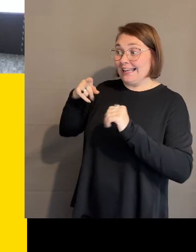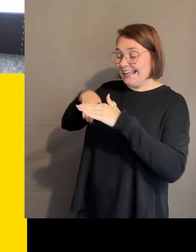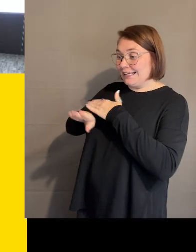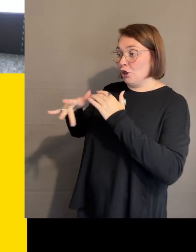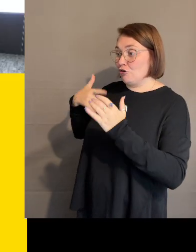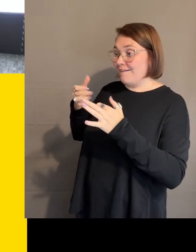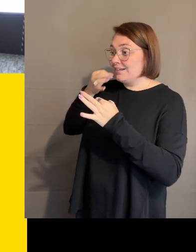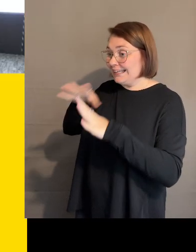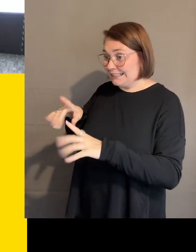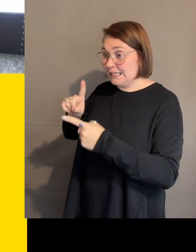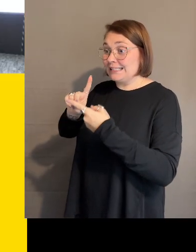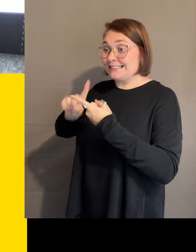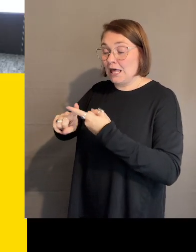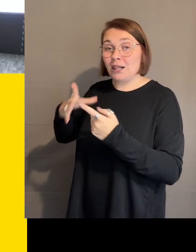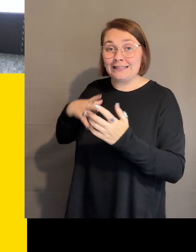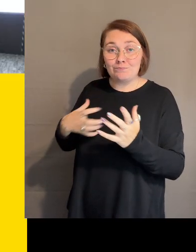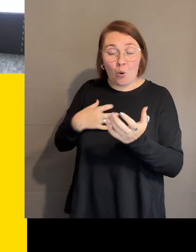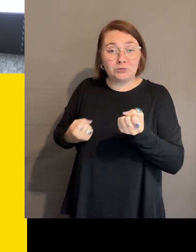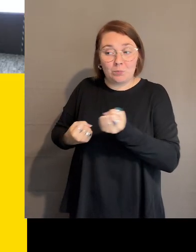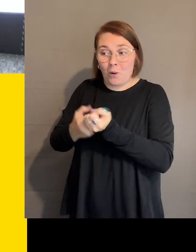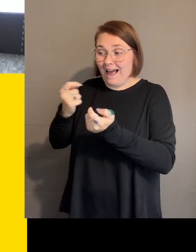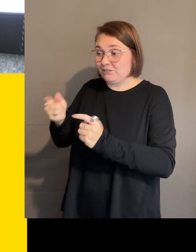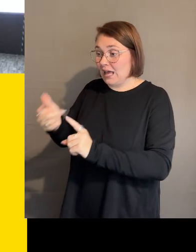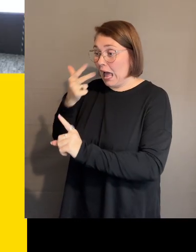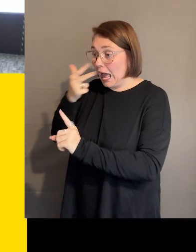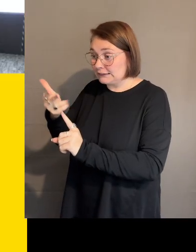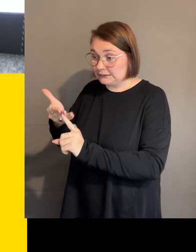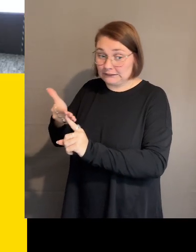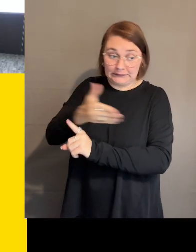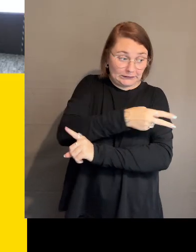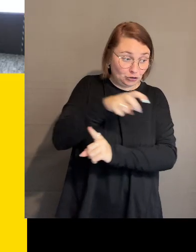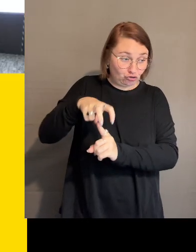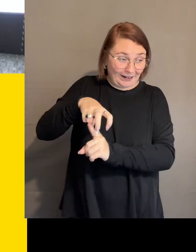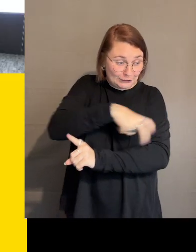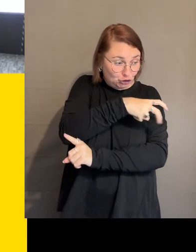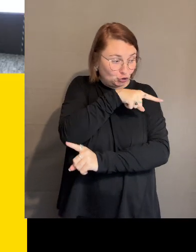People still need support, after the age of 8, or they transition into the scheme.